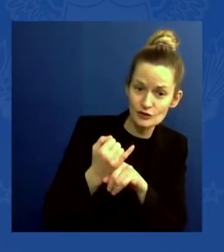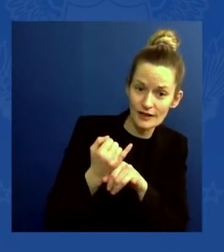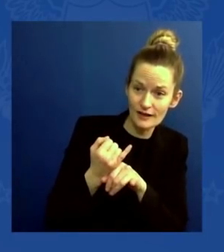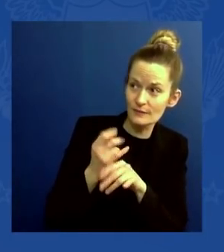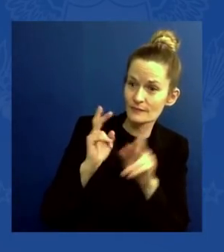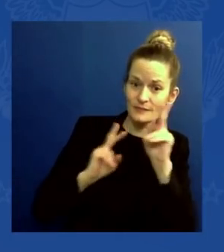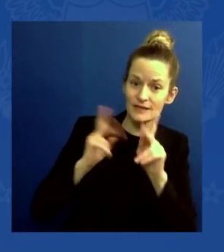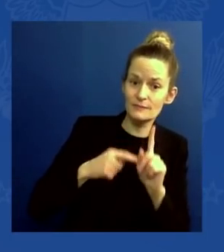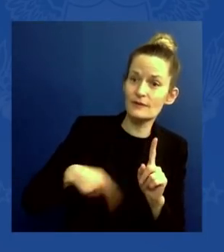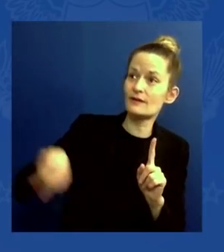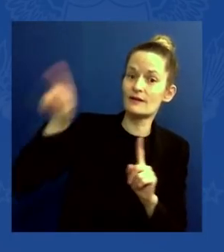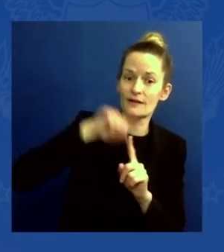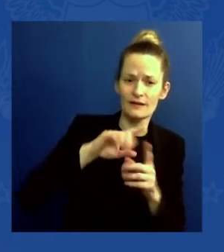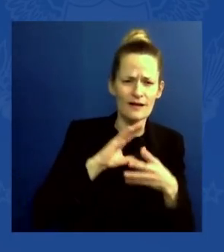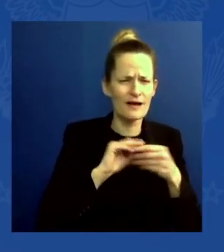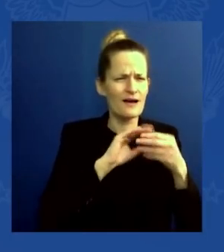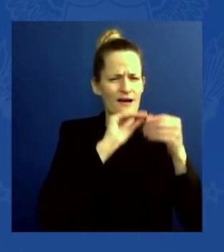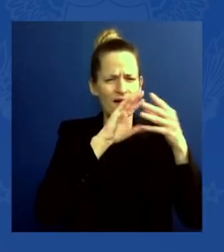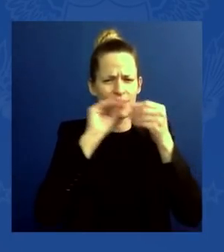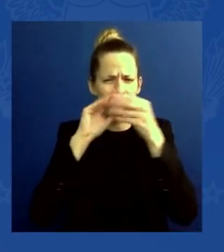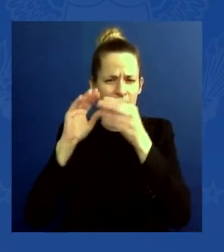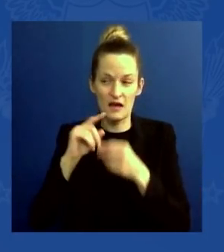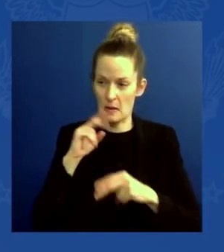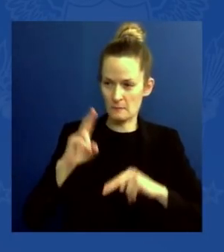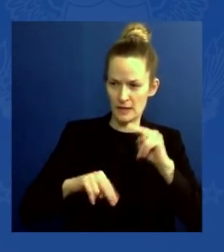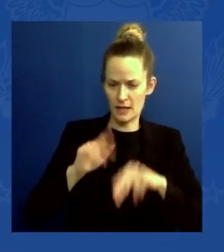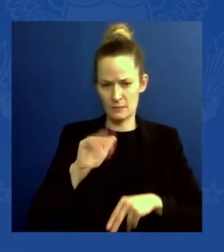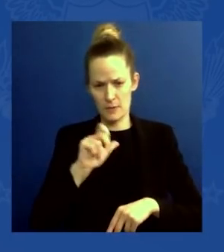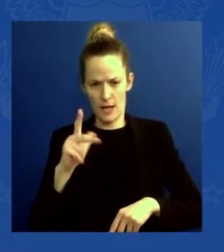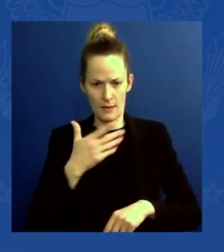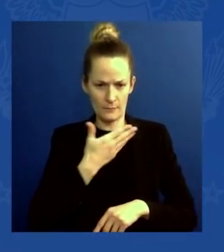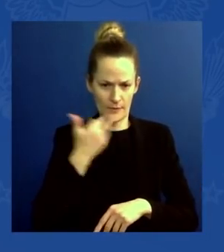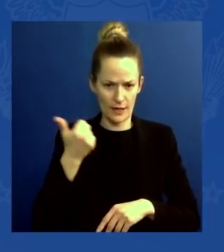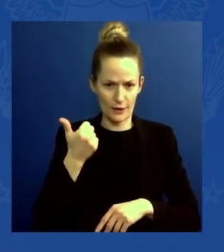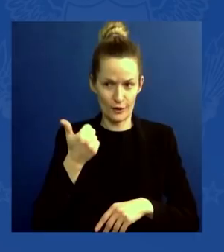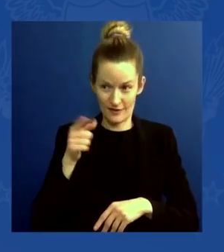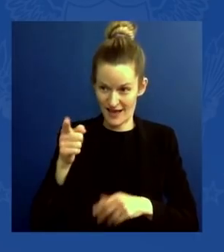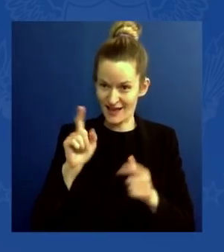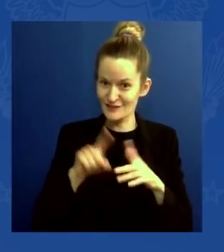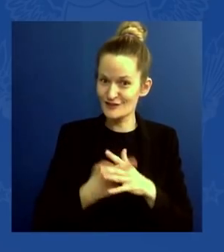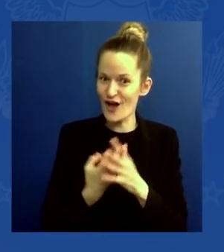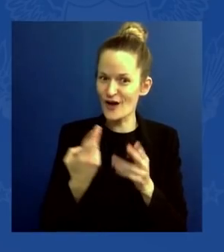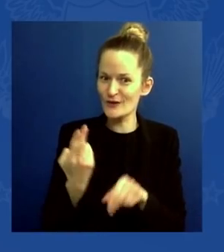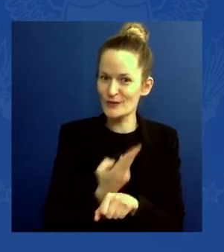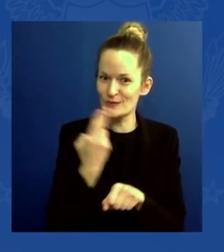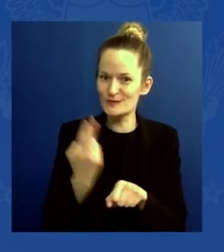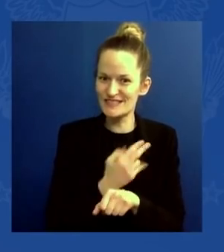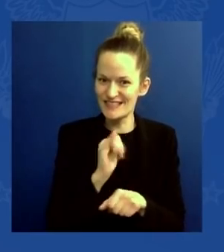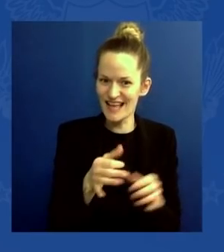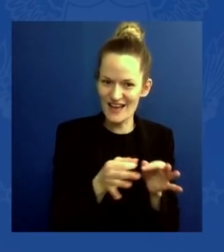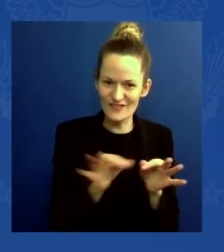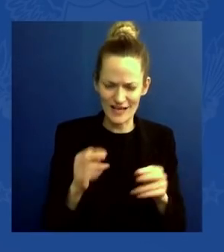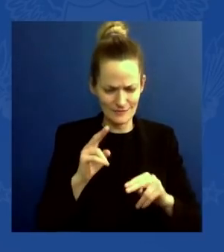Well, what it means -- we're the only country in the world, gone through a crisis, to go through a crisis, and come out better than we were be- --